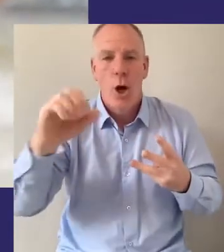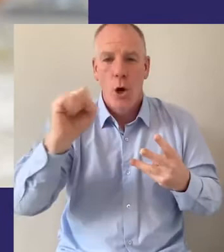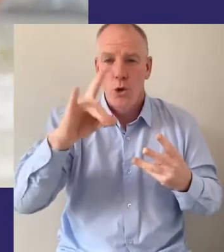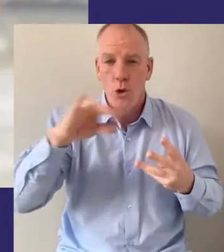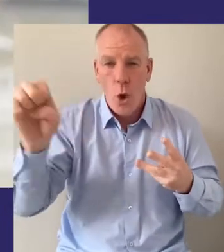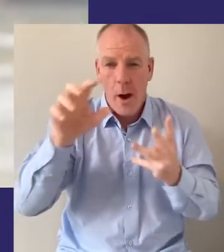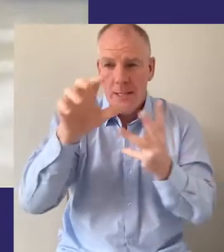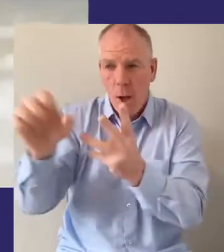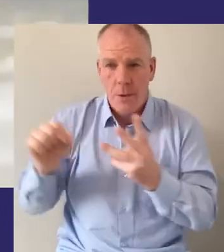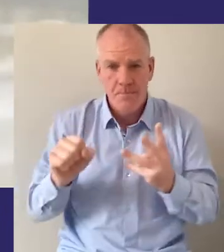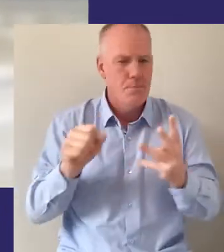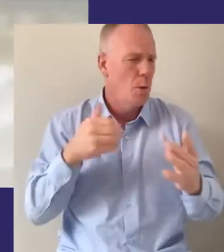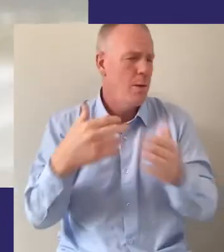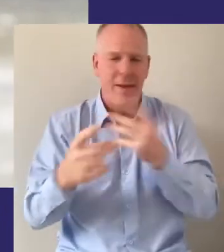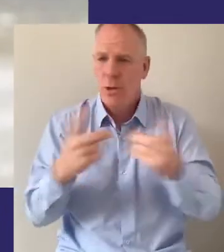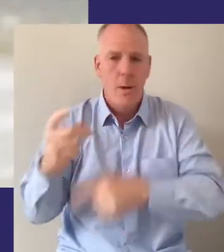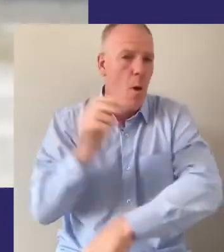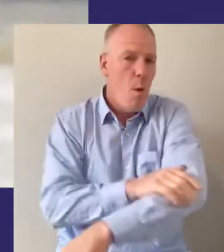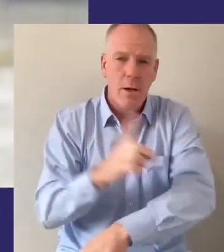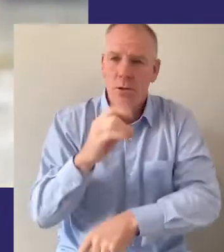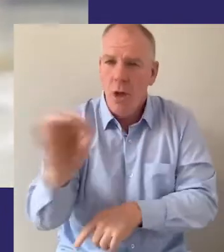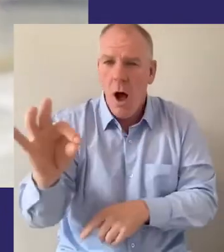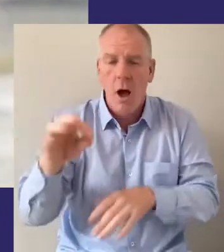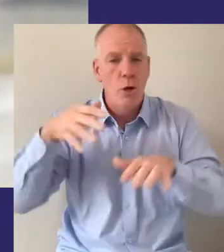you're doing on the shore, whether you're out walking the dog or you're surfing, or